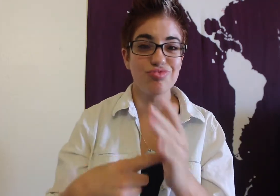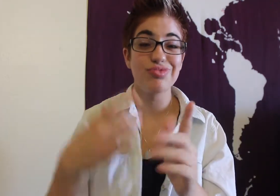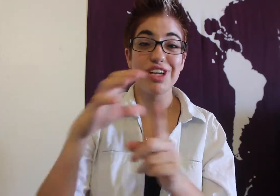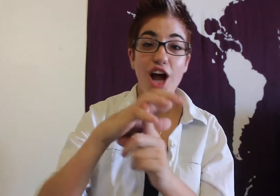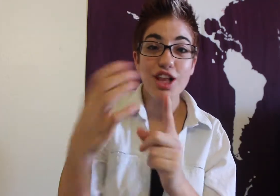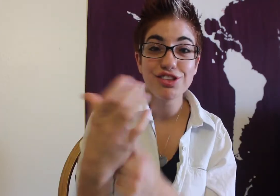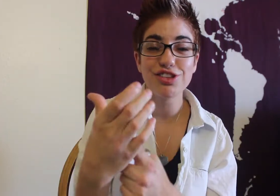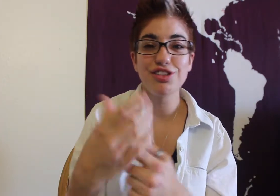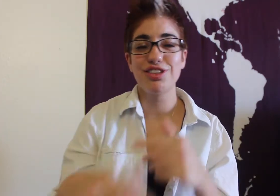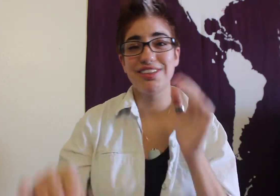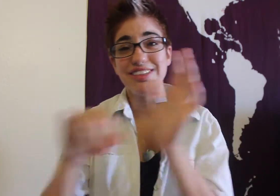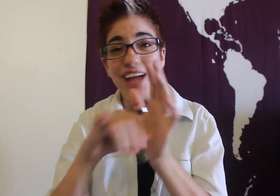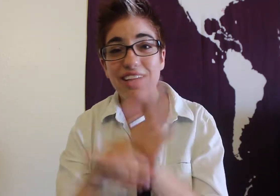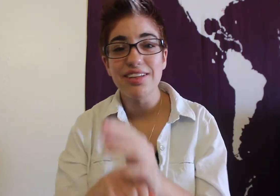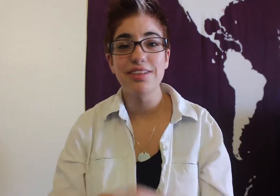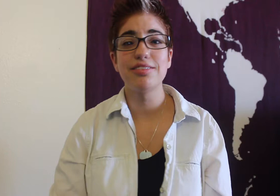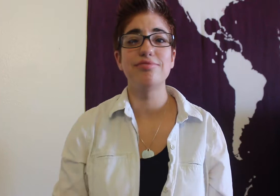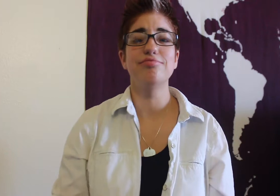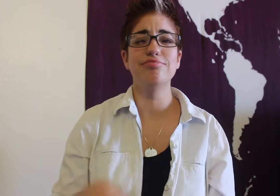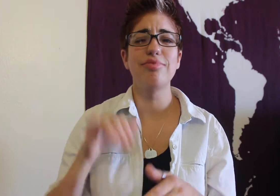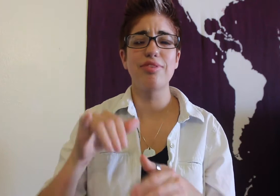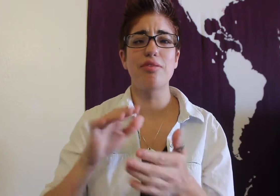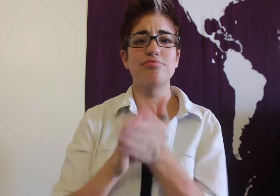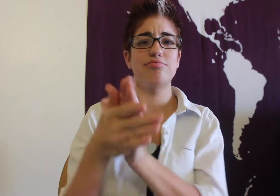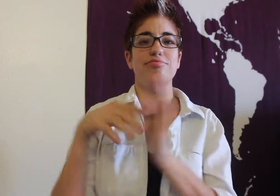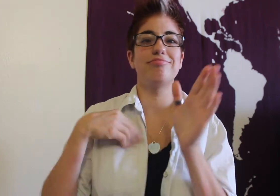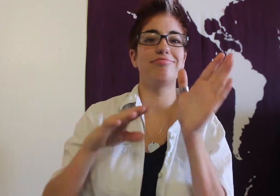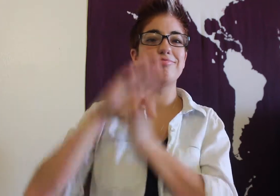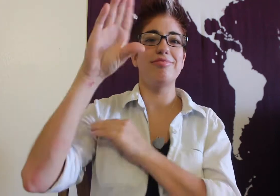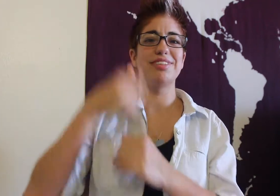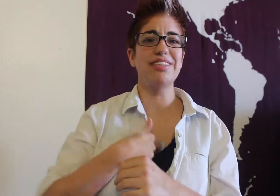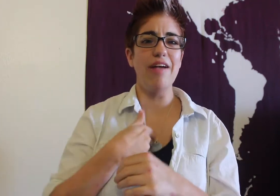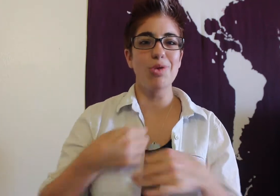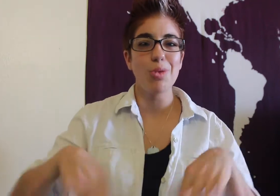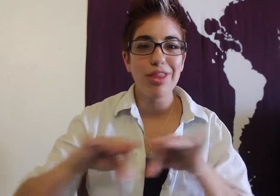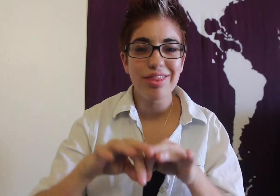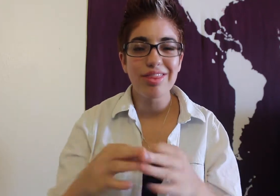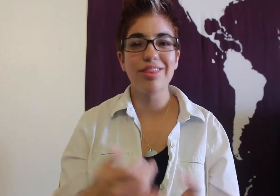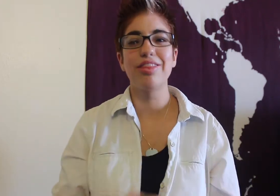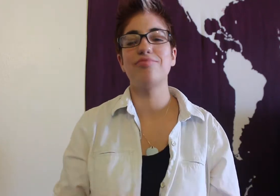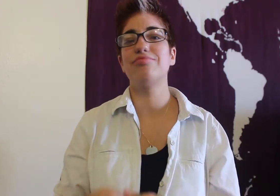For example: culture and identity. It was what brought me to develop a positive self-worth.